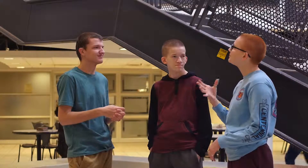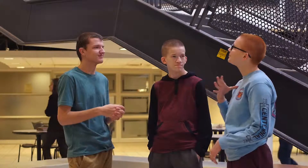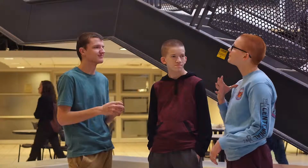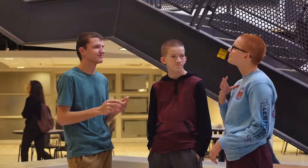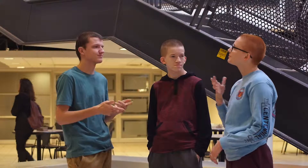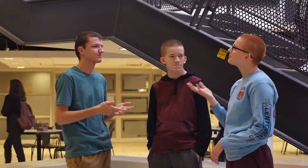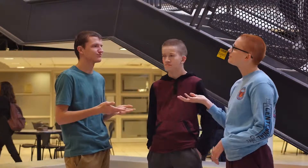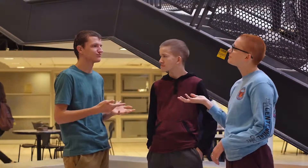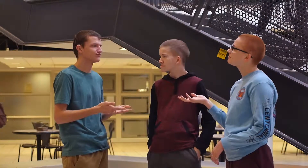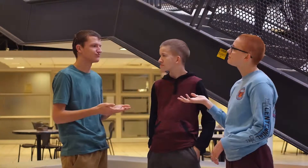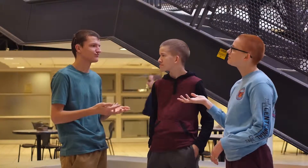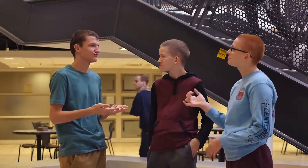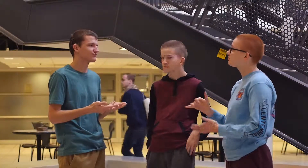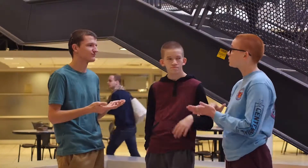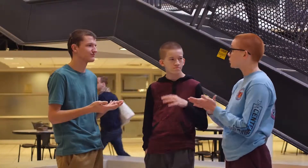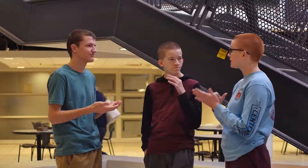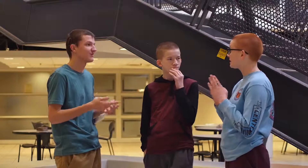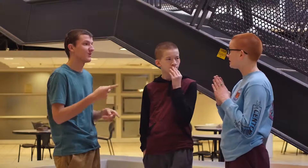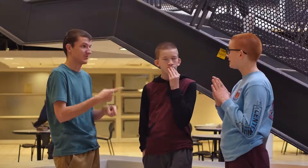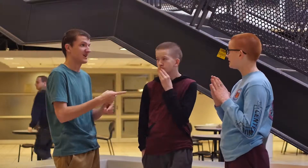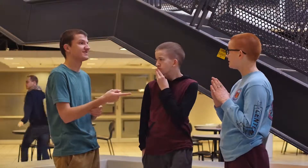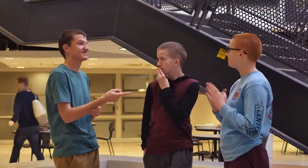Okay, um... New York City? Right!